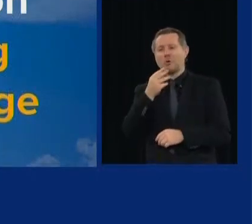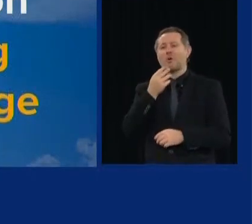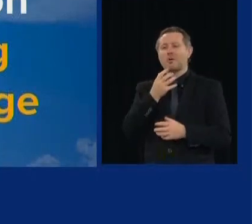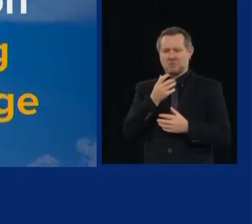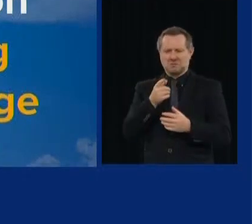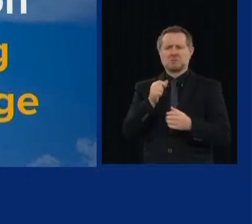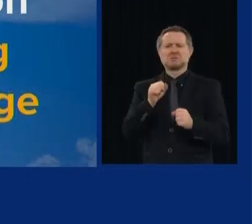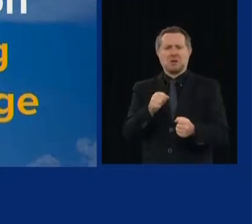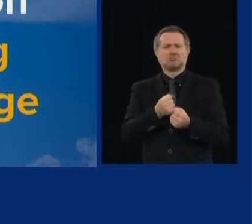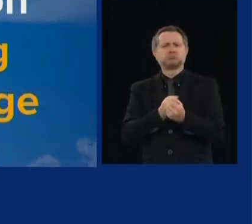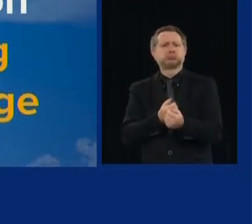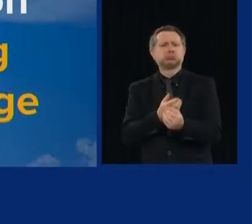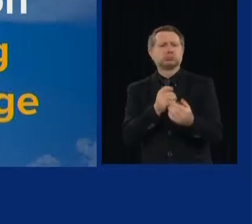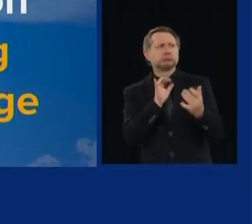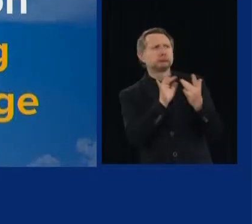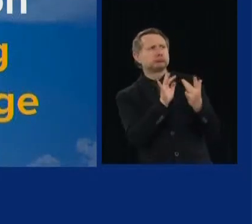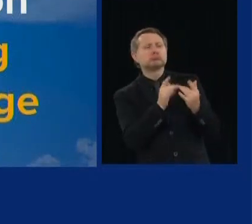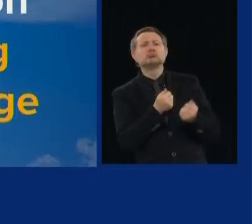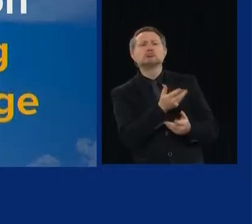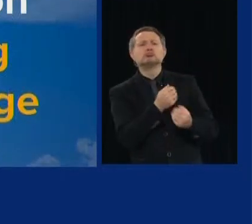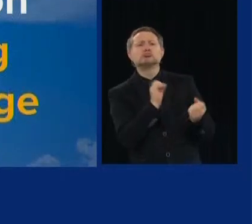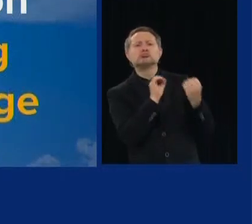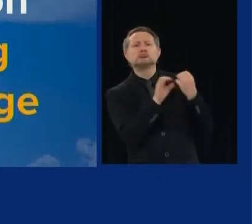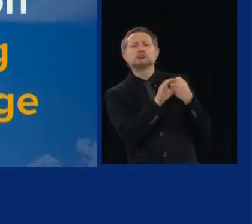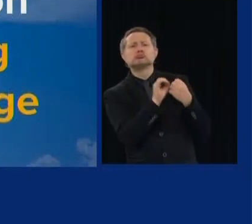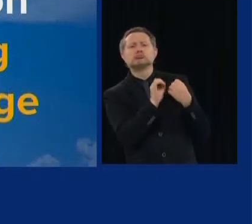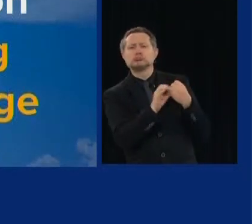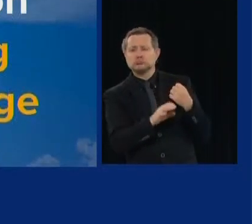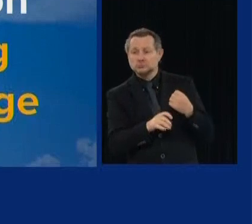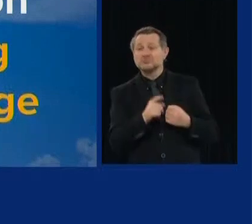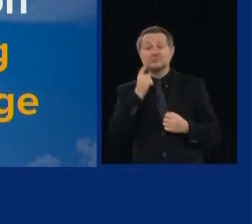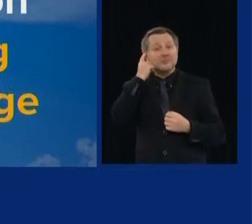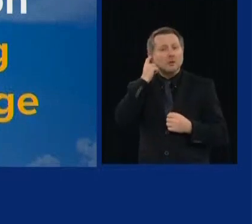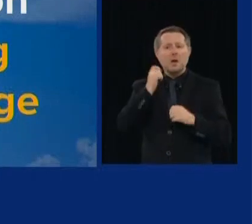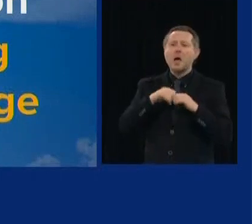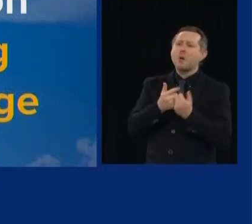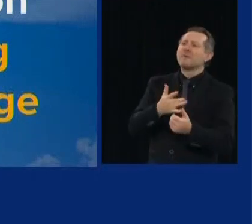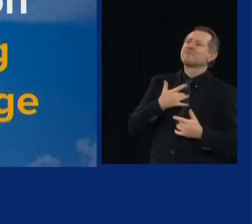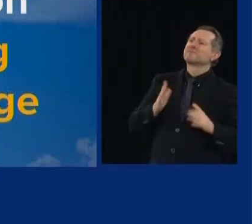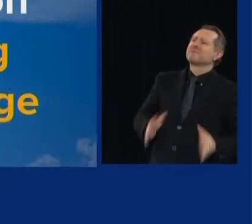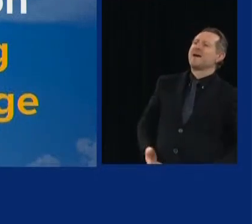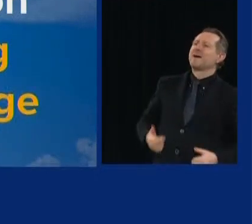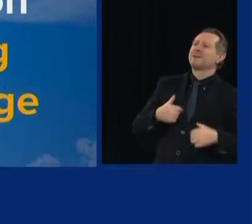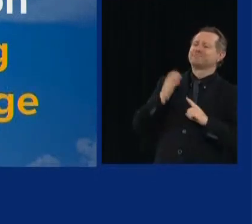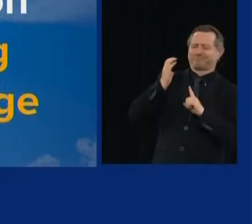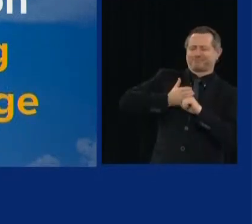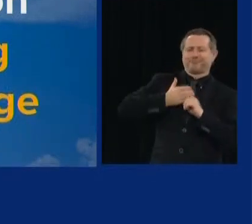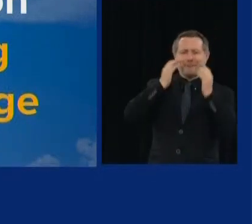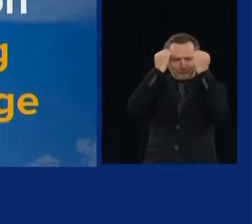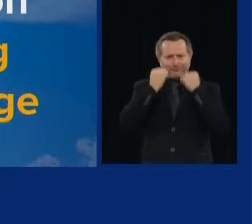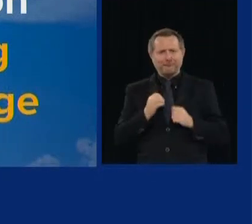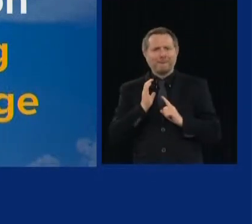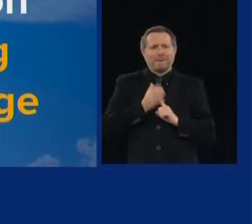THAT QUESTION AND SHARE THEIR FEELINGS AND THEIR THOUGHTS. BUT NOT JUST HOW ARE YOU?